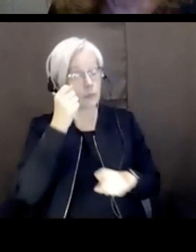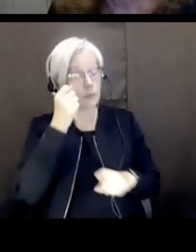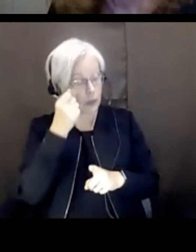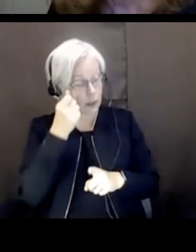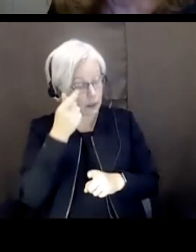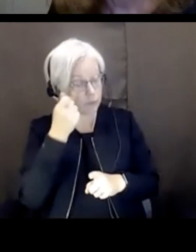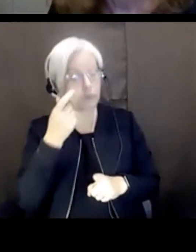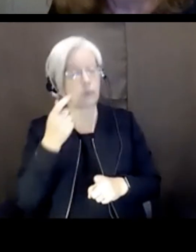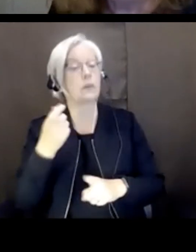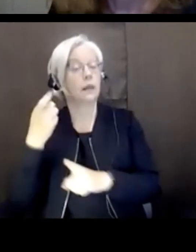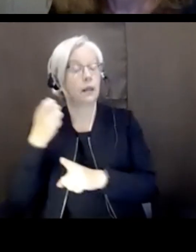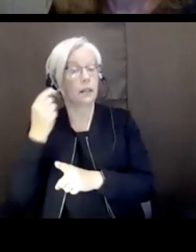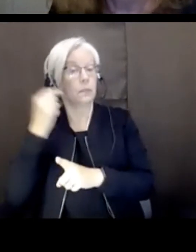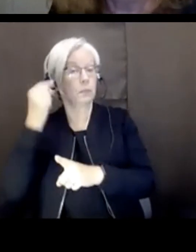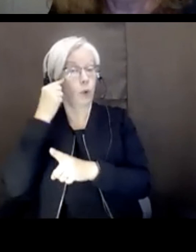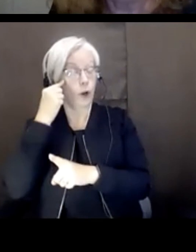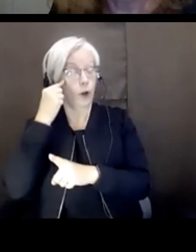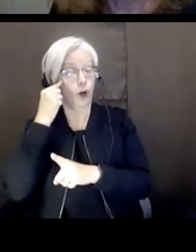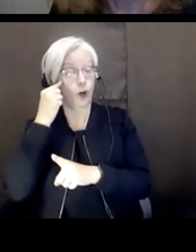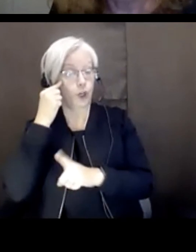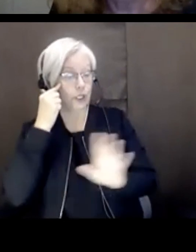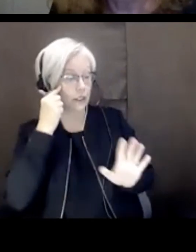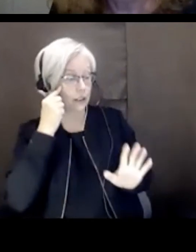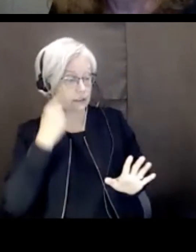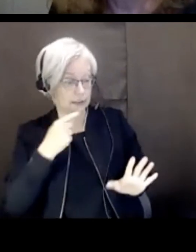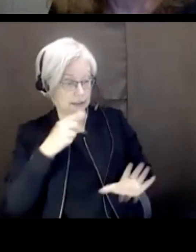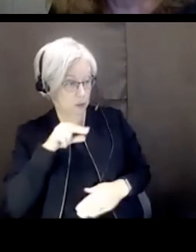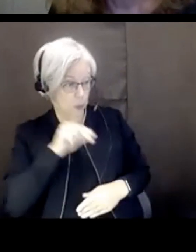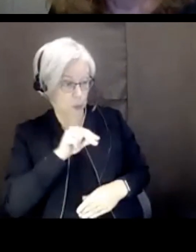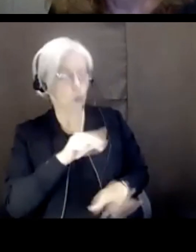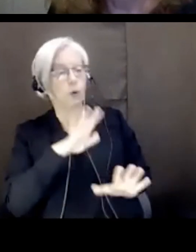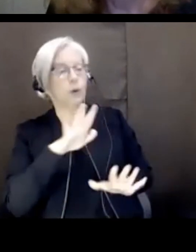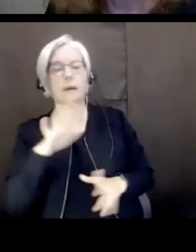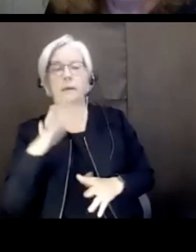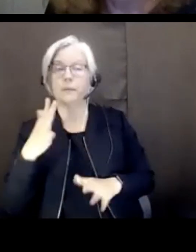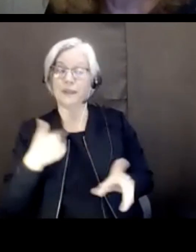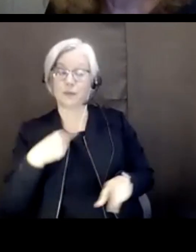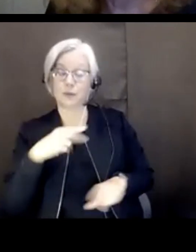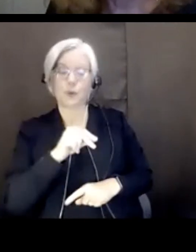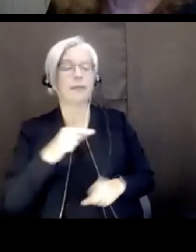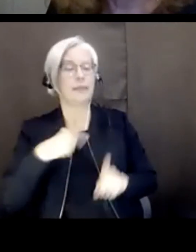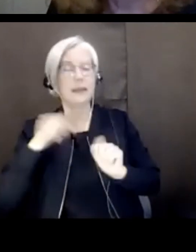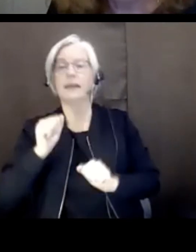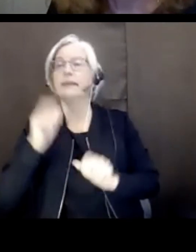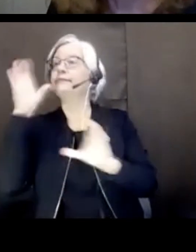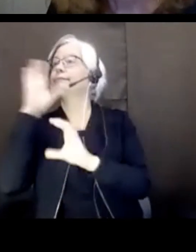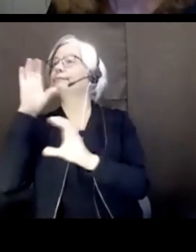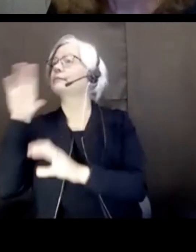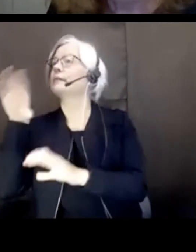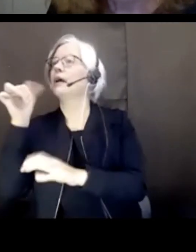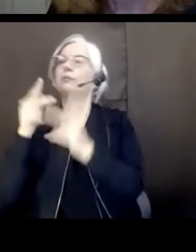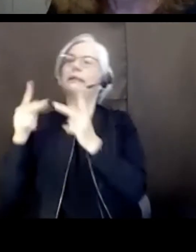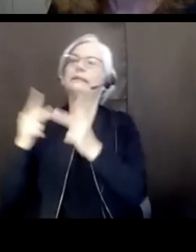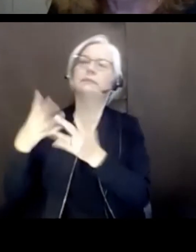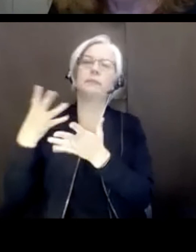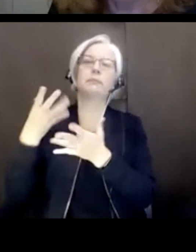TO HELP PAY FOR ACCOMMODATIONS. SO ARE THERE GRANTS FROM THE PROVINCE OR THE